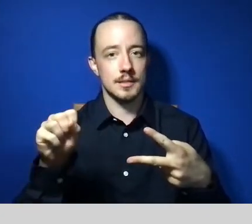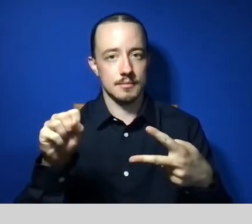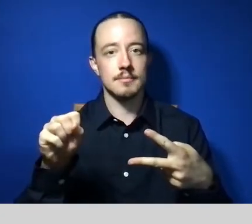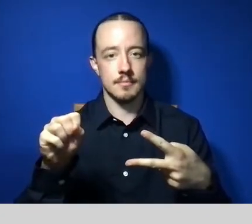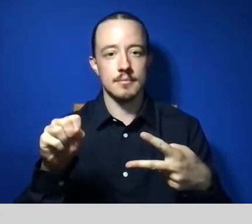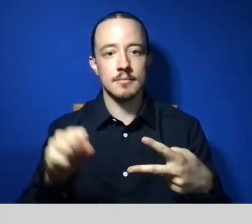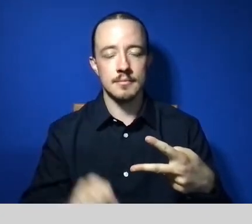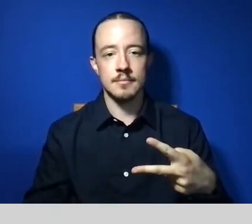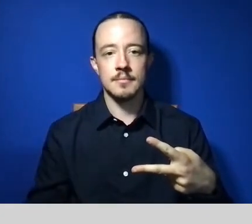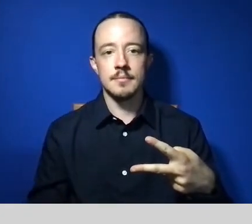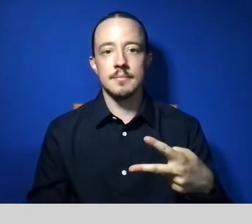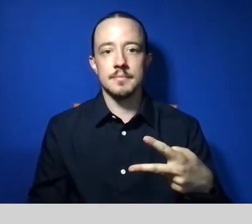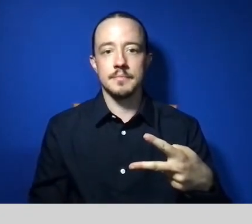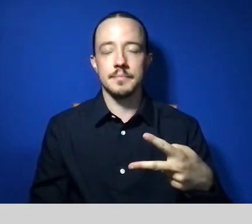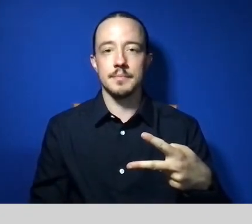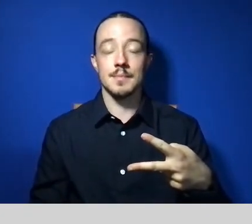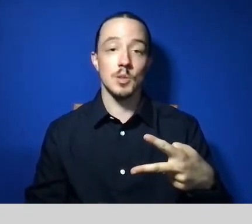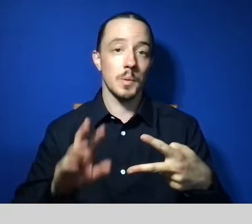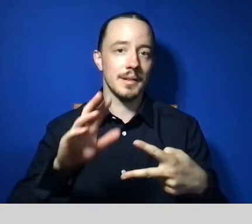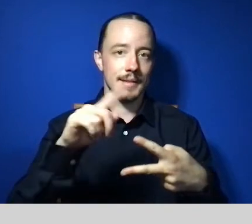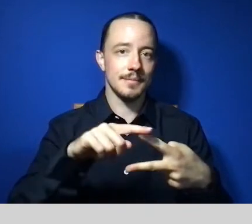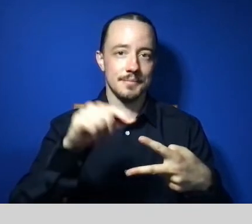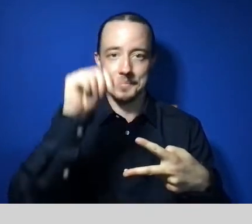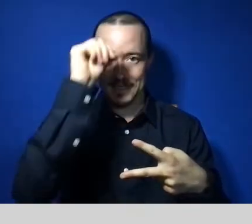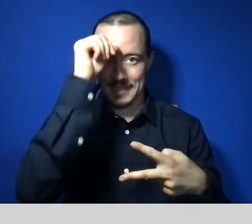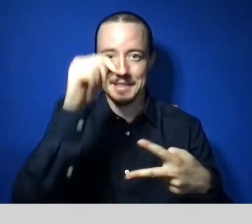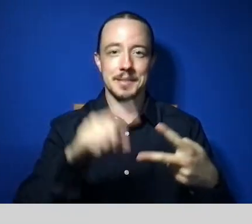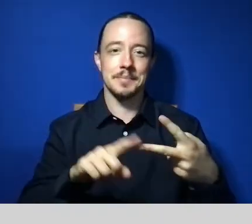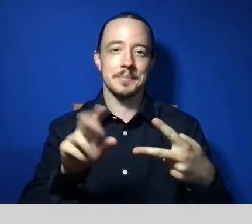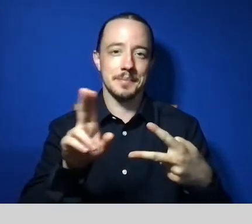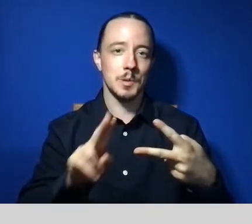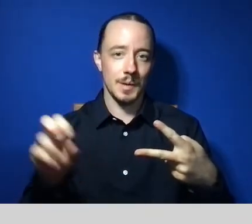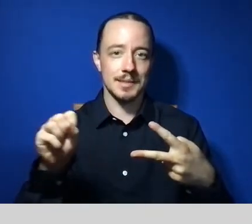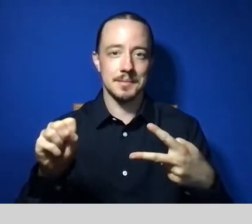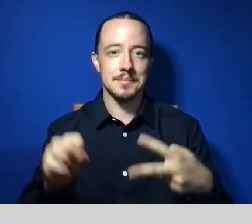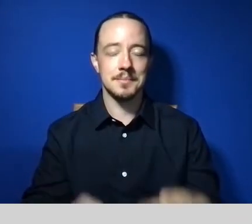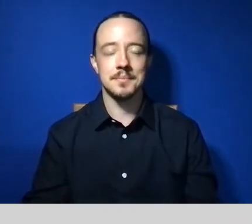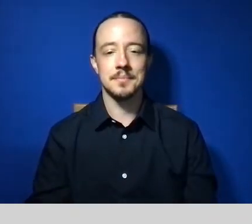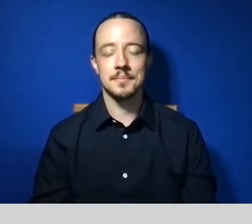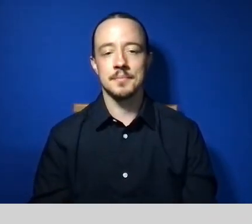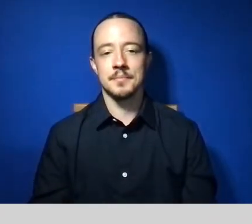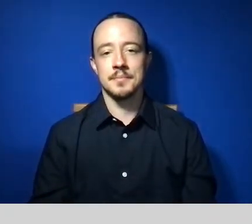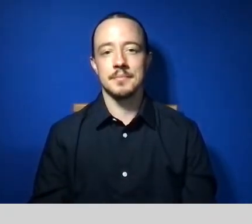Is that how we did, yep. We did India first and then United States. Okay?